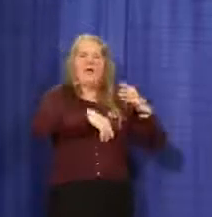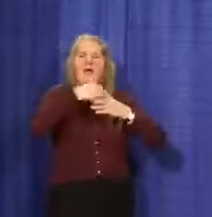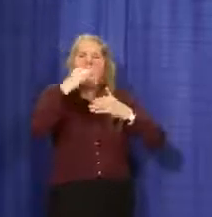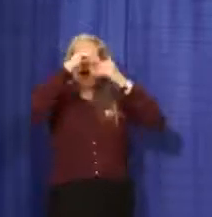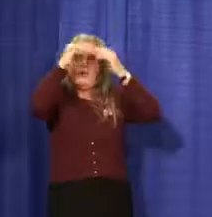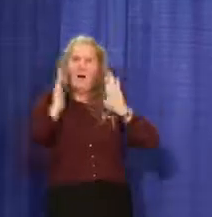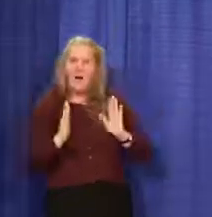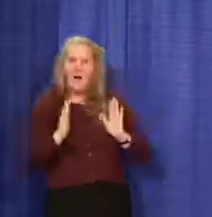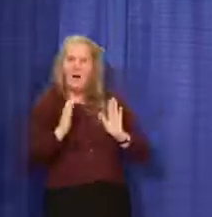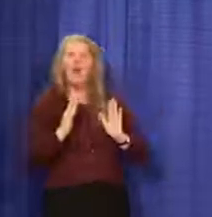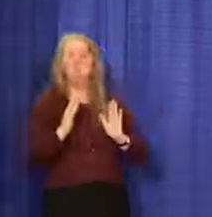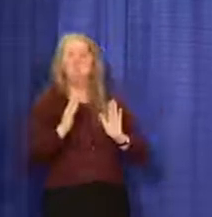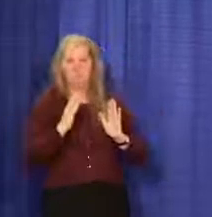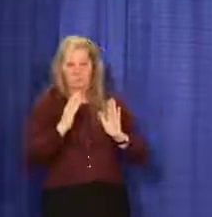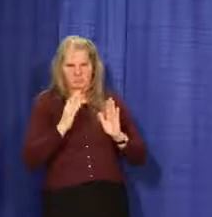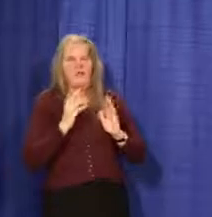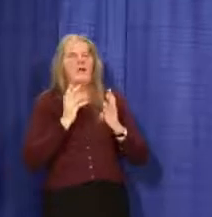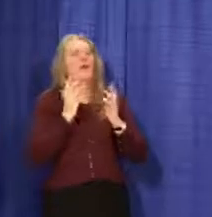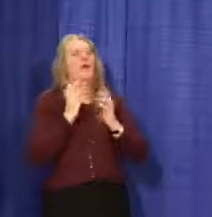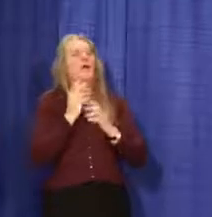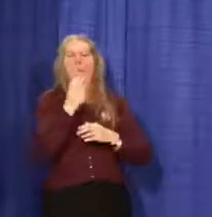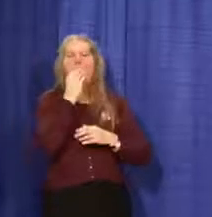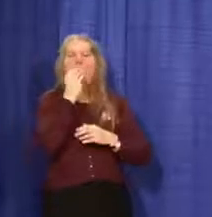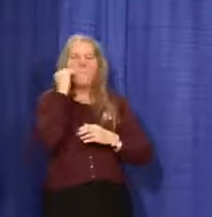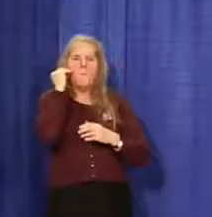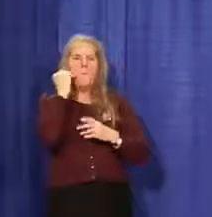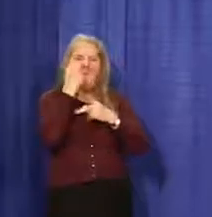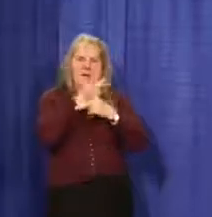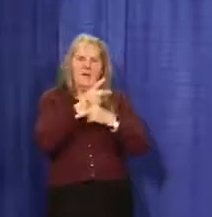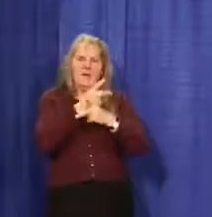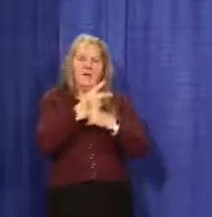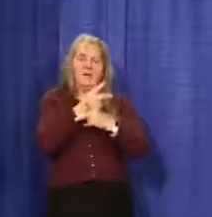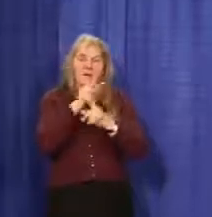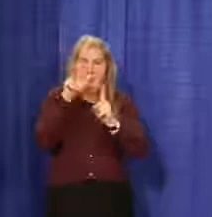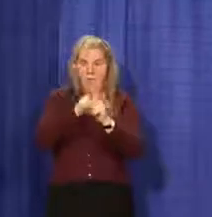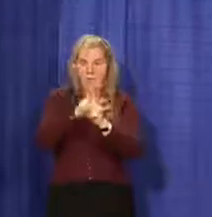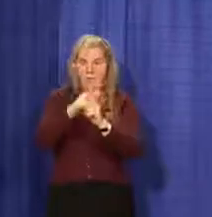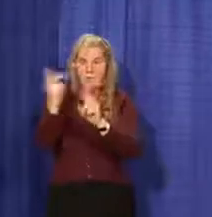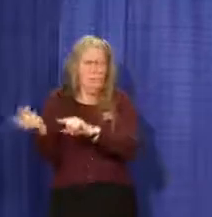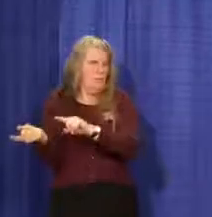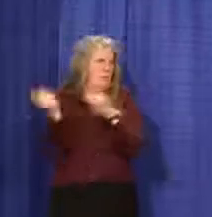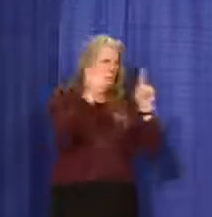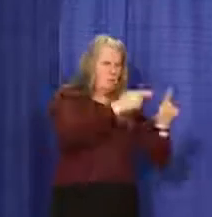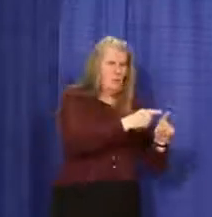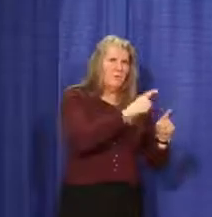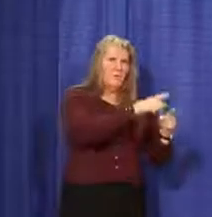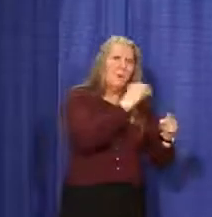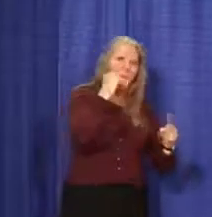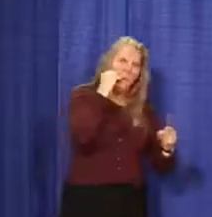shot, they can be accommodated through homecare and homecare is